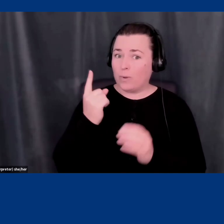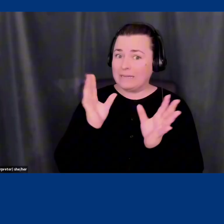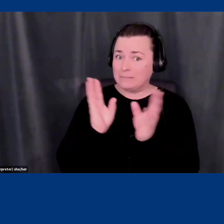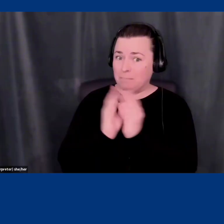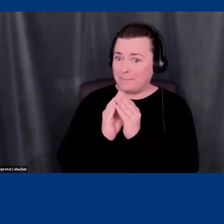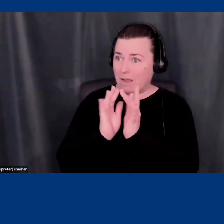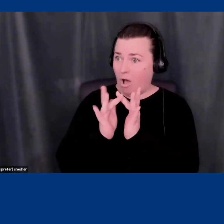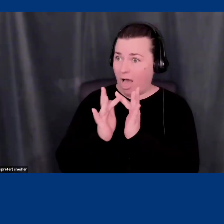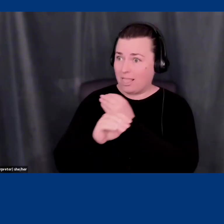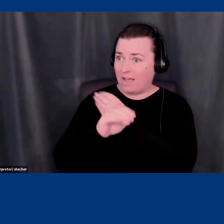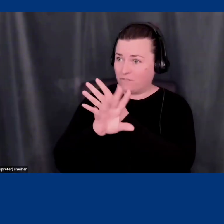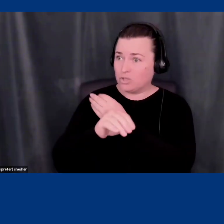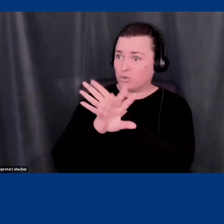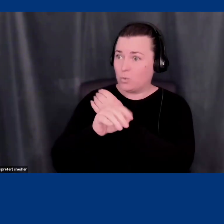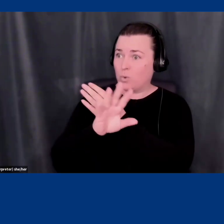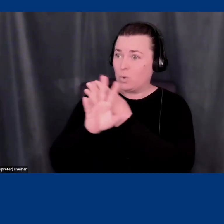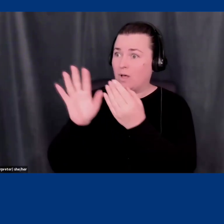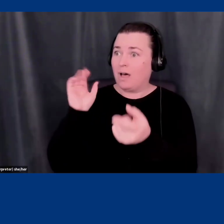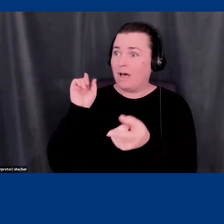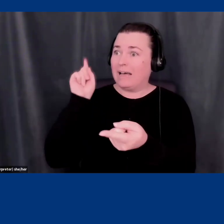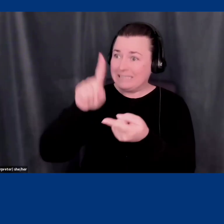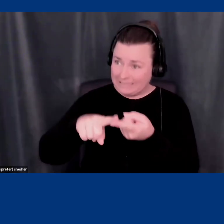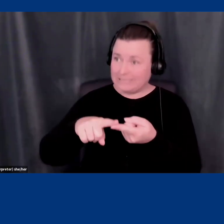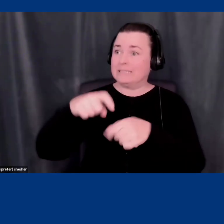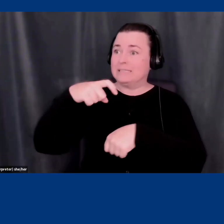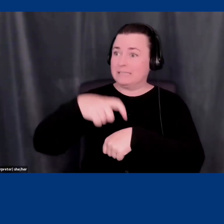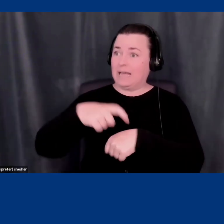virtual visits until you had until your labor